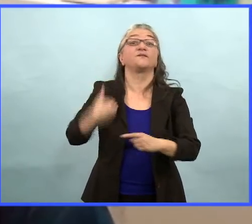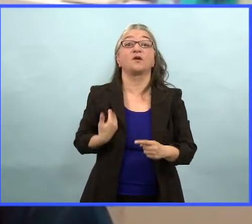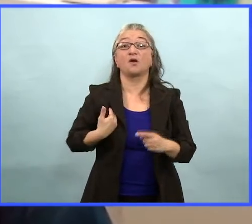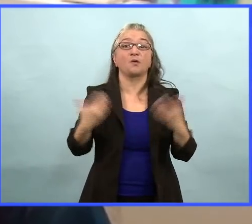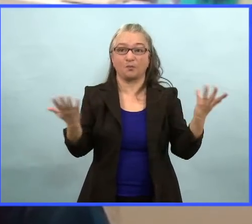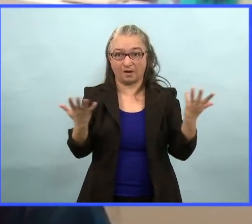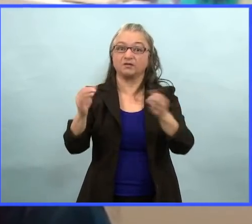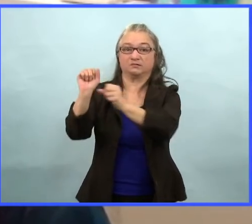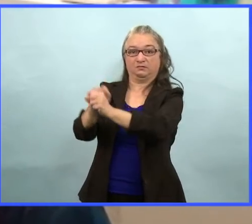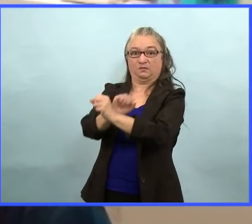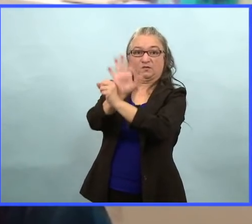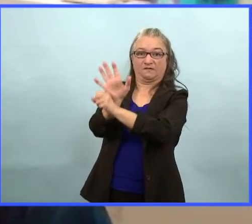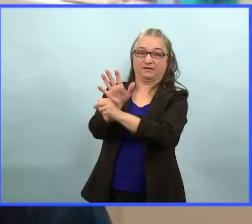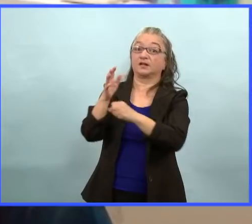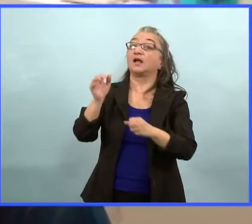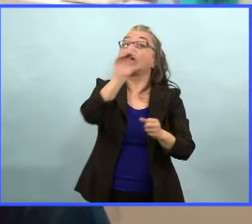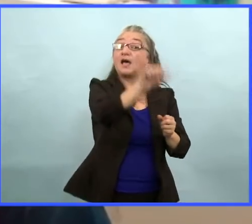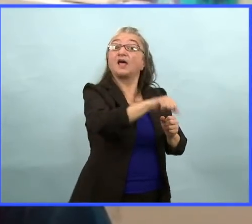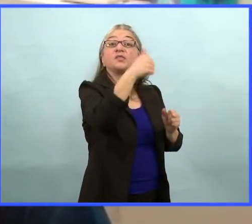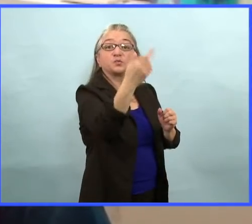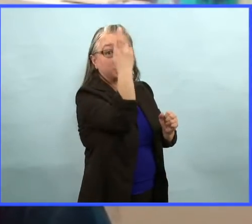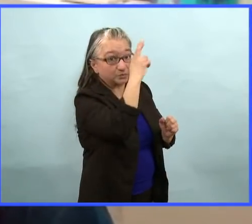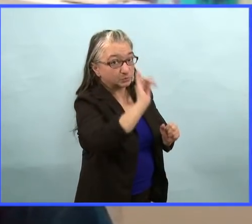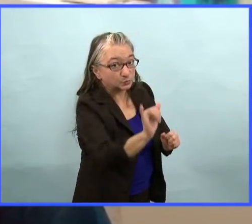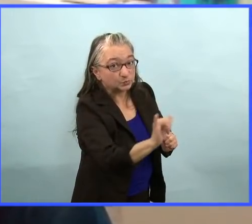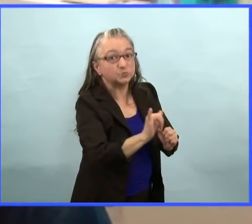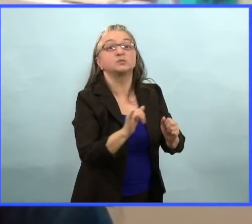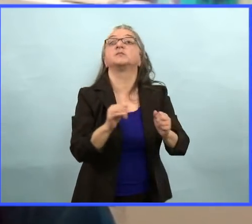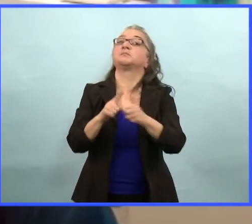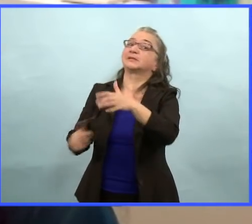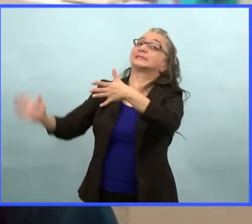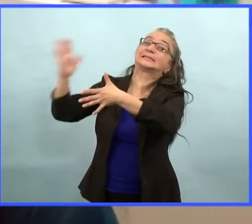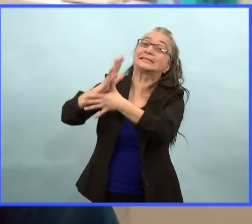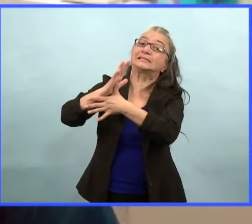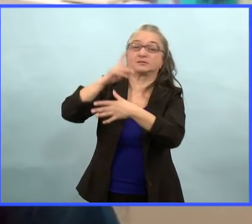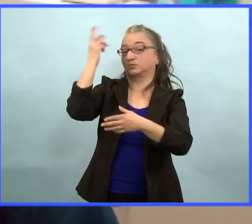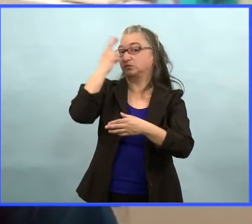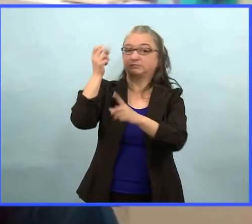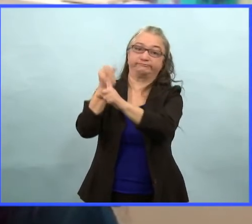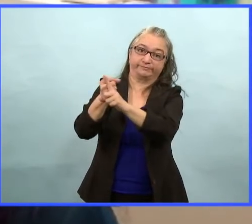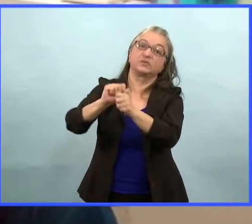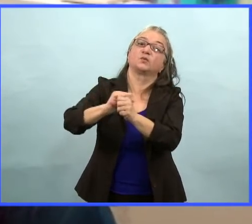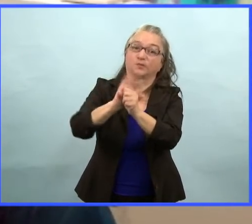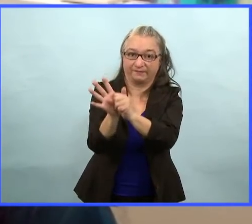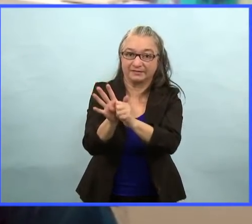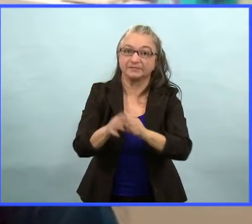and i mentioned that because that's where booster doses would be really helpful as well as equitable